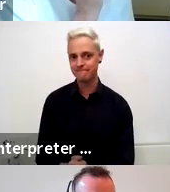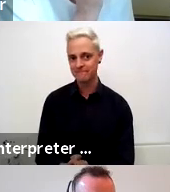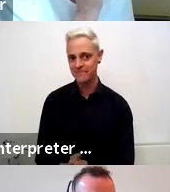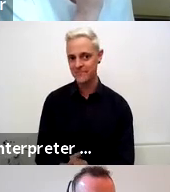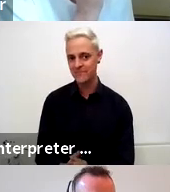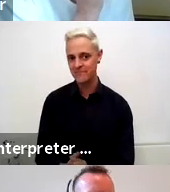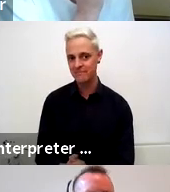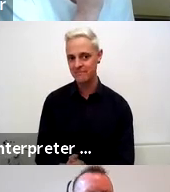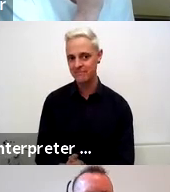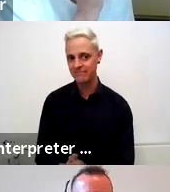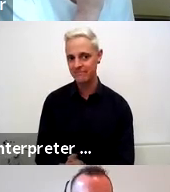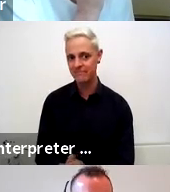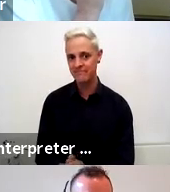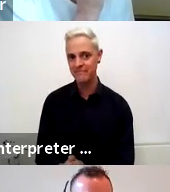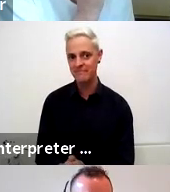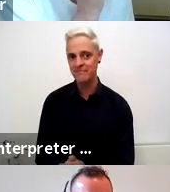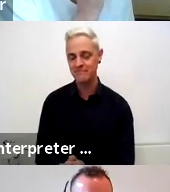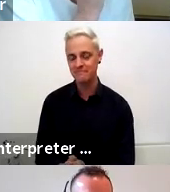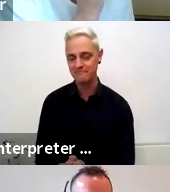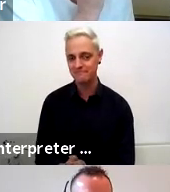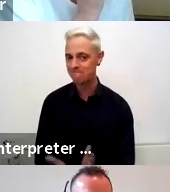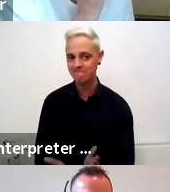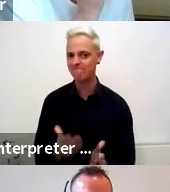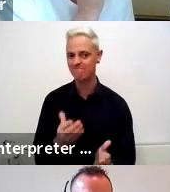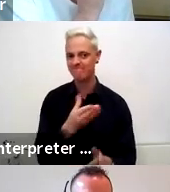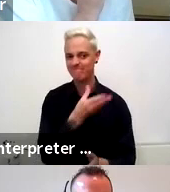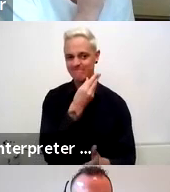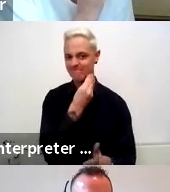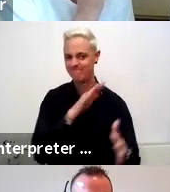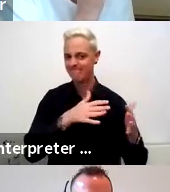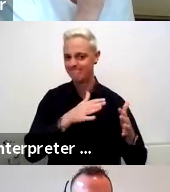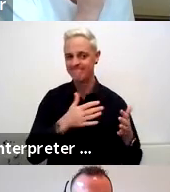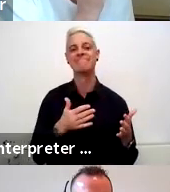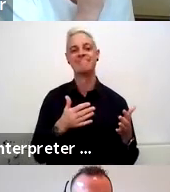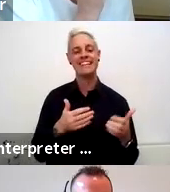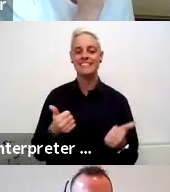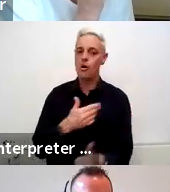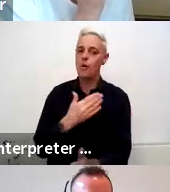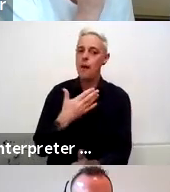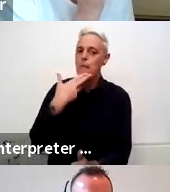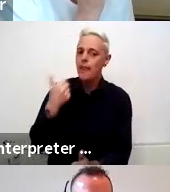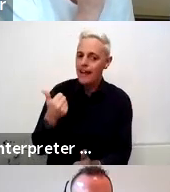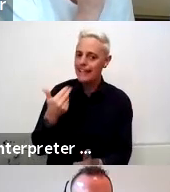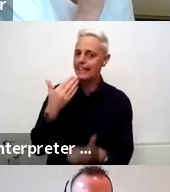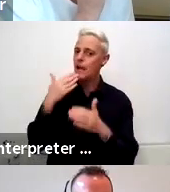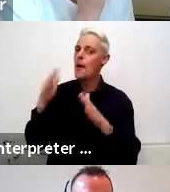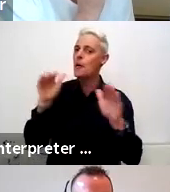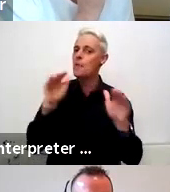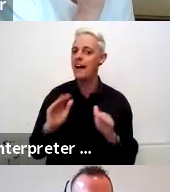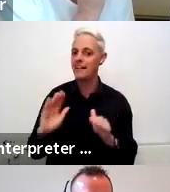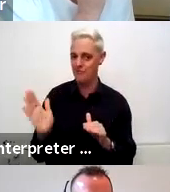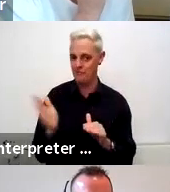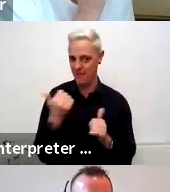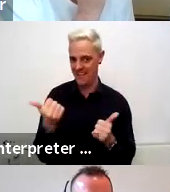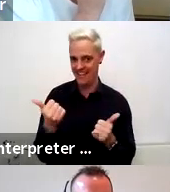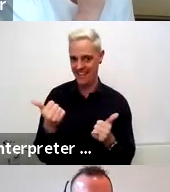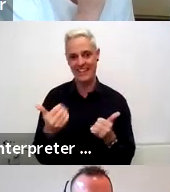Do in the chat, because it's always. So, I'm going to politely say goodbye to